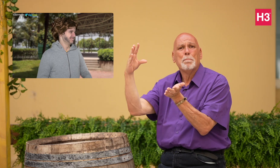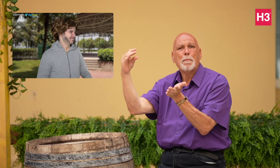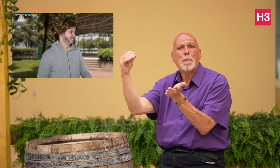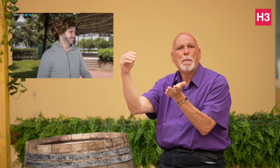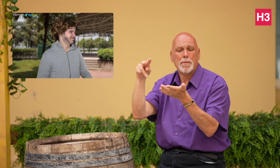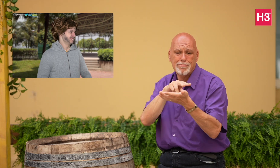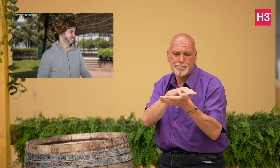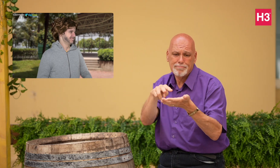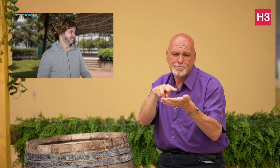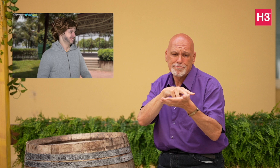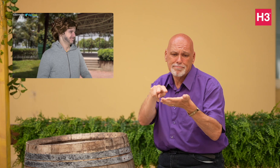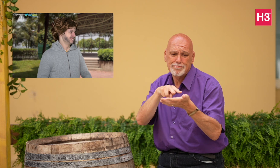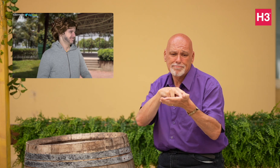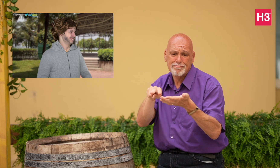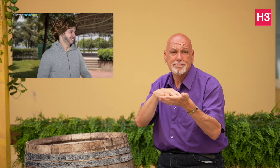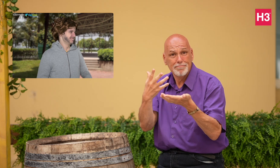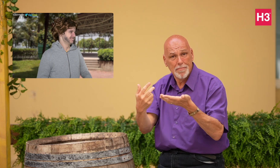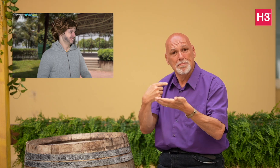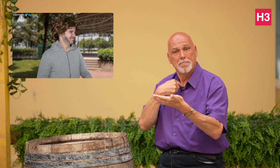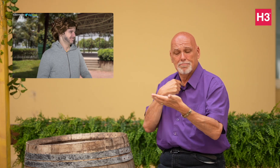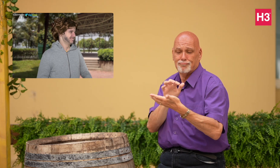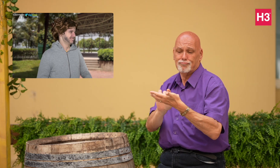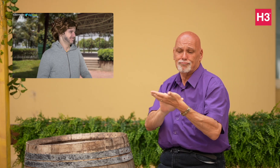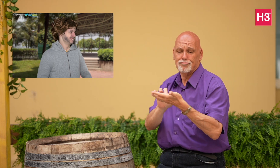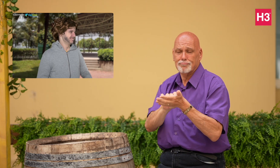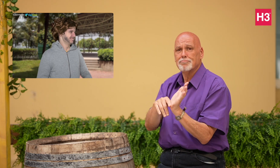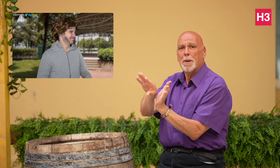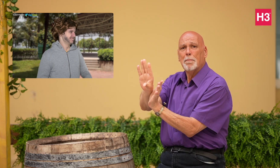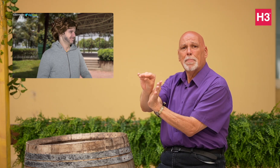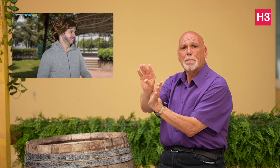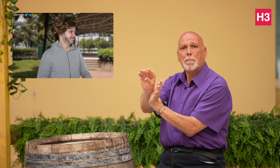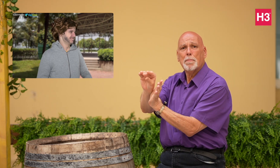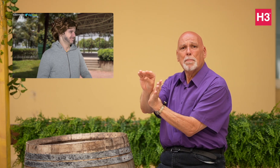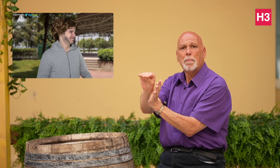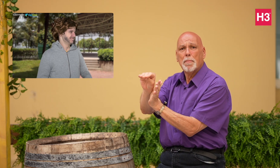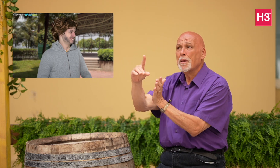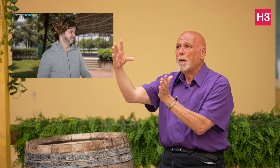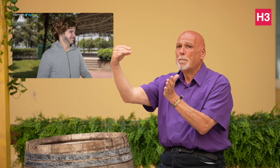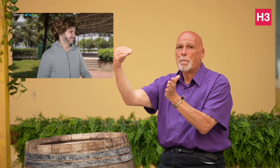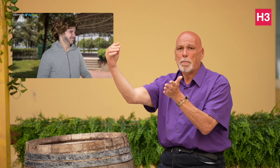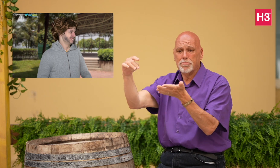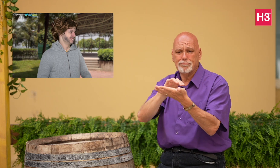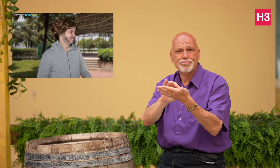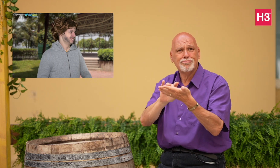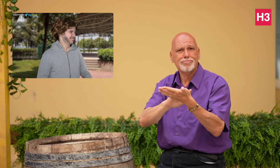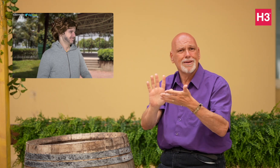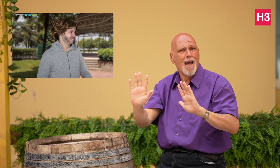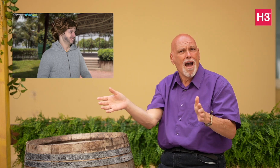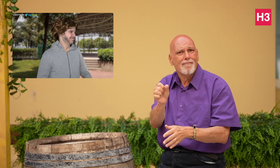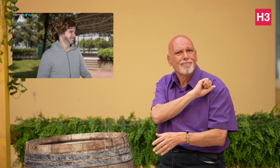so you can read and understand it. I would use the app to type my words, and it would say them out loud so they can understand me.